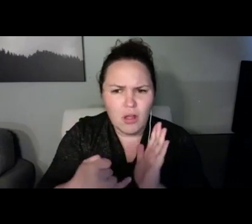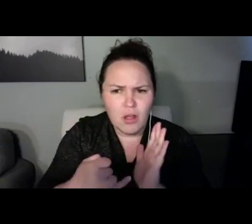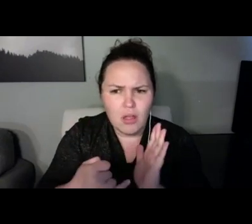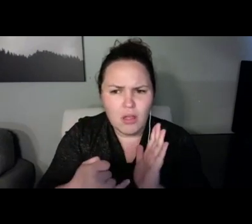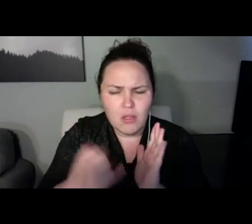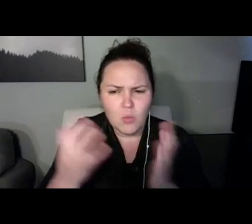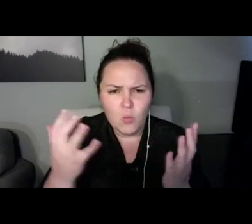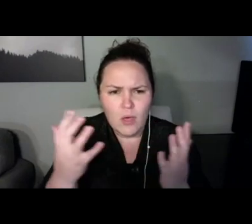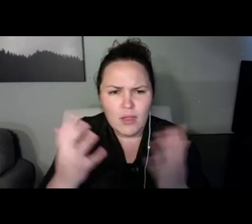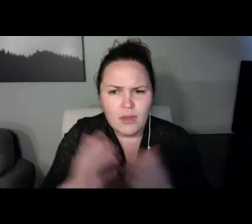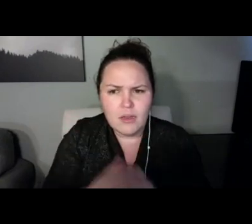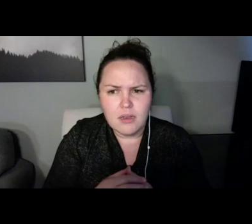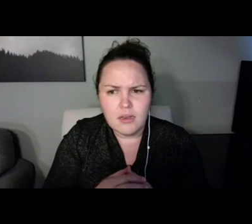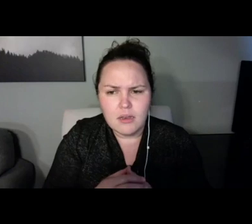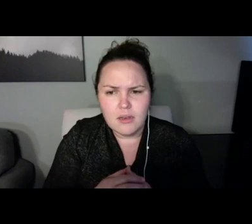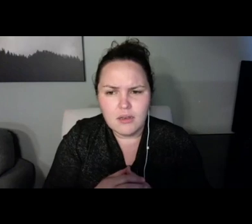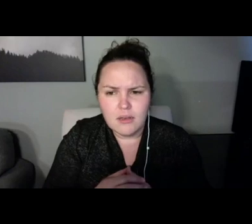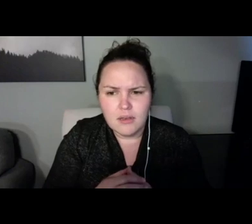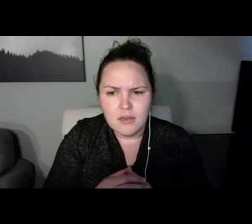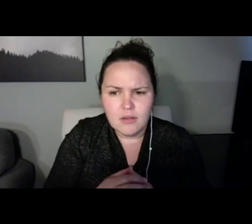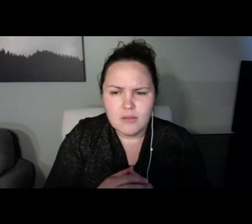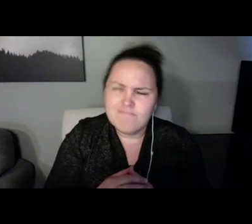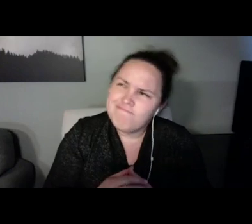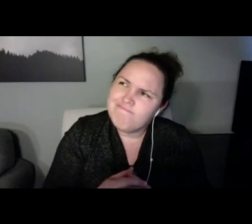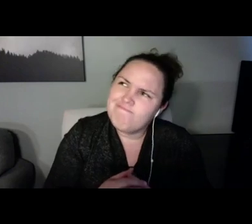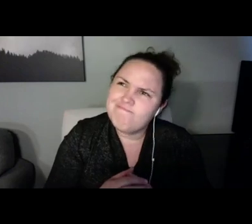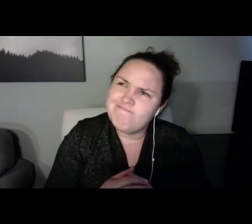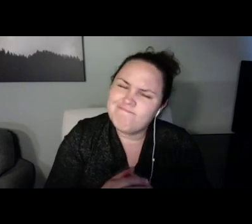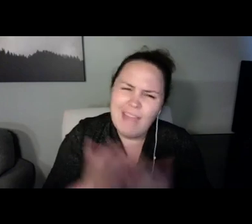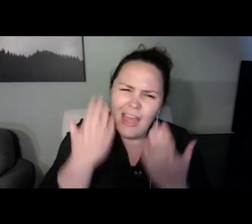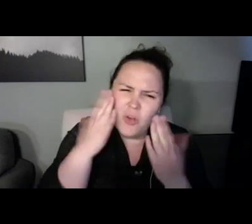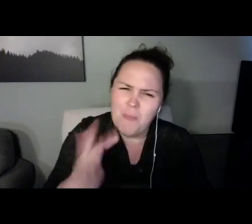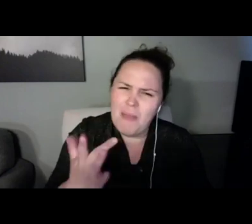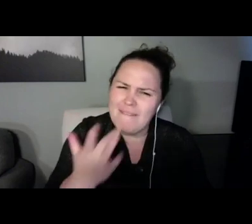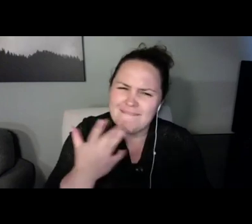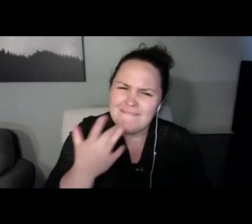Eme: I don't know. I'm not sure if I have a favorite.